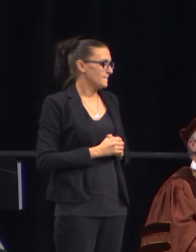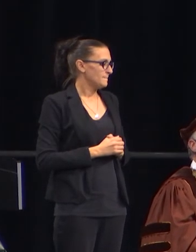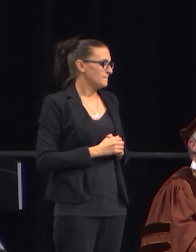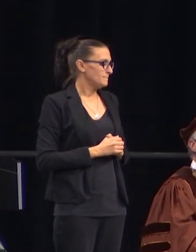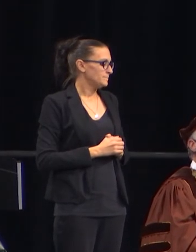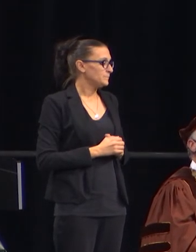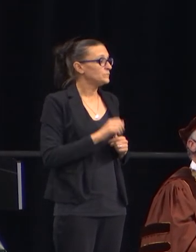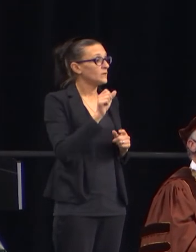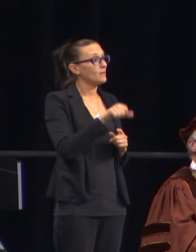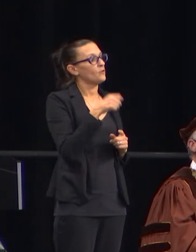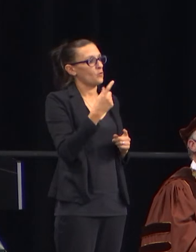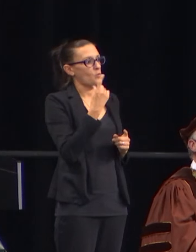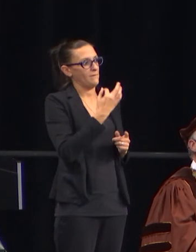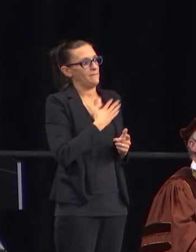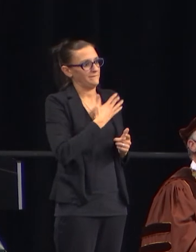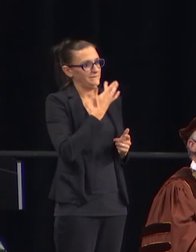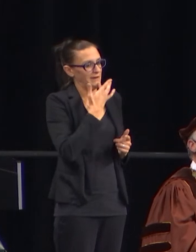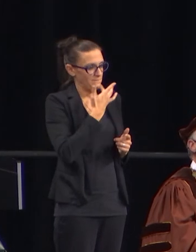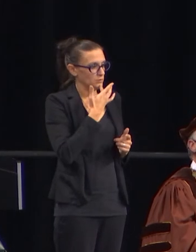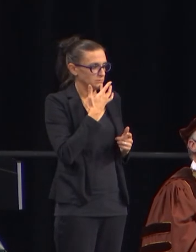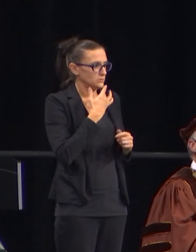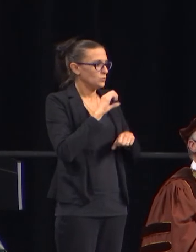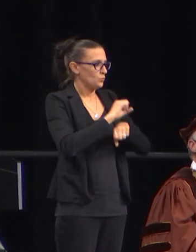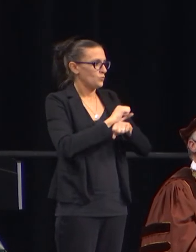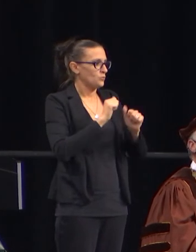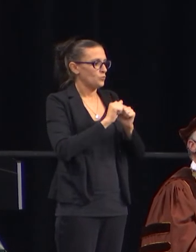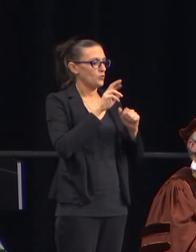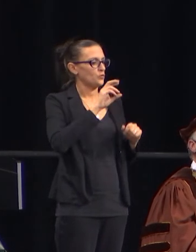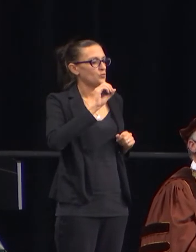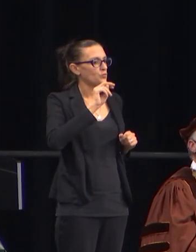Another one of my favorites has been working with Ronald McDonald House.